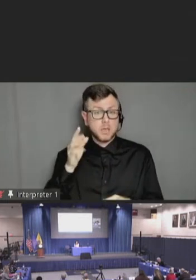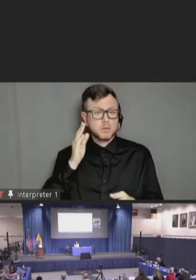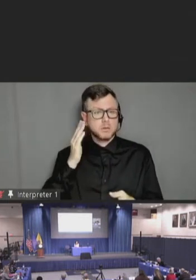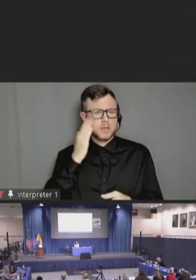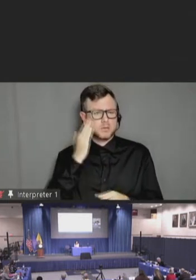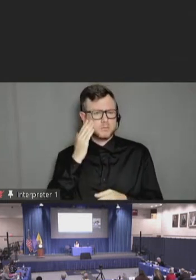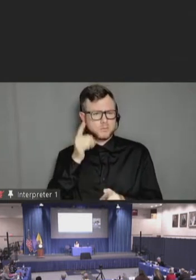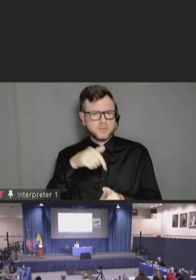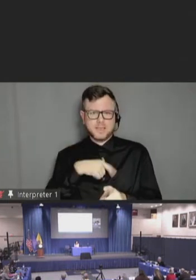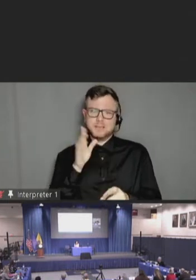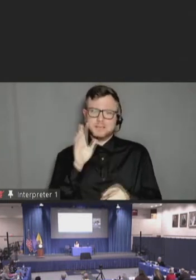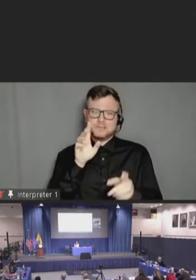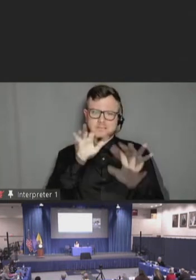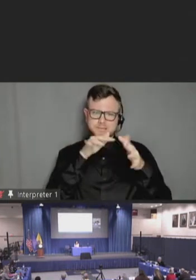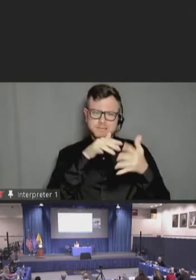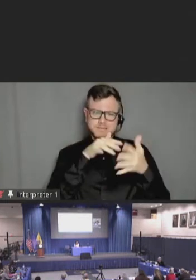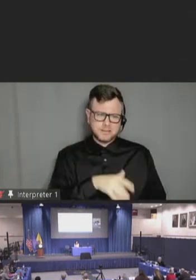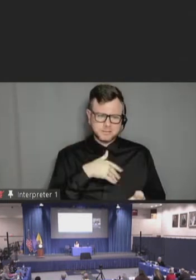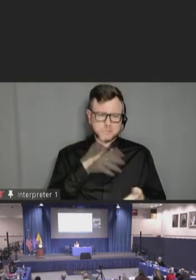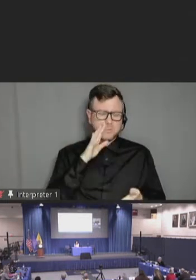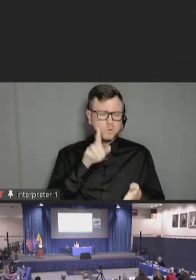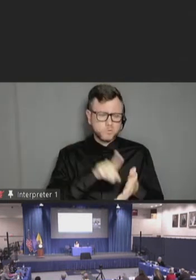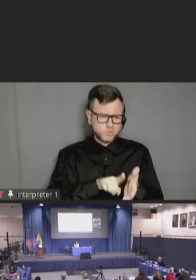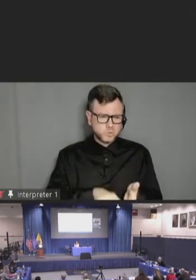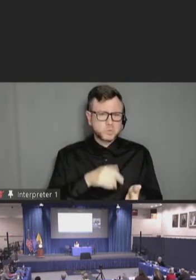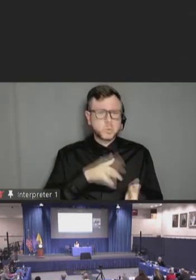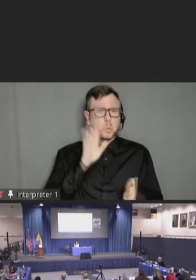And because of that, additional feasibility work was needed.